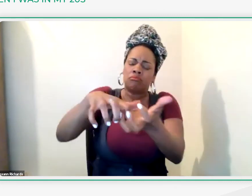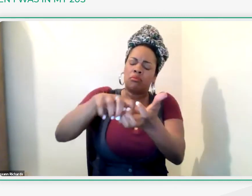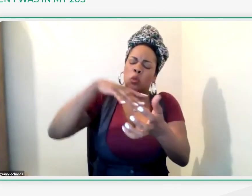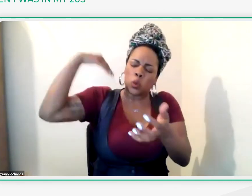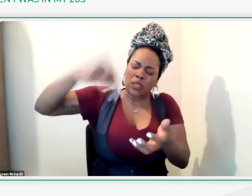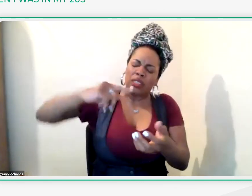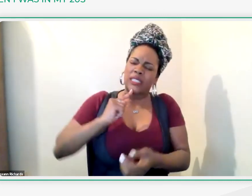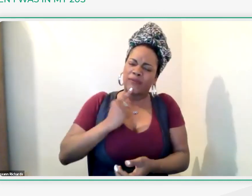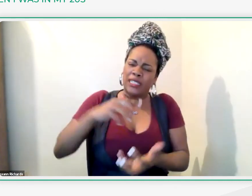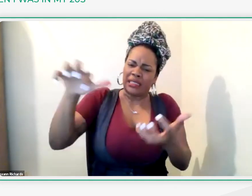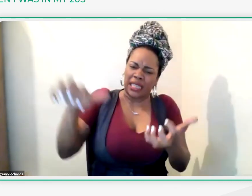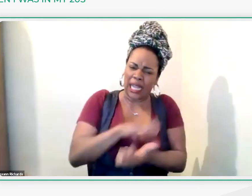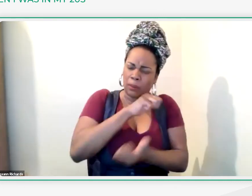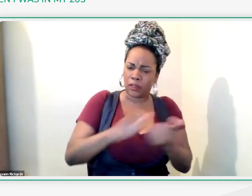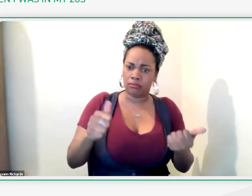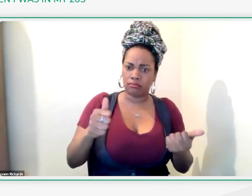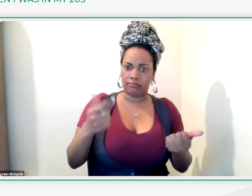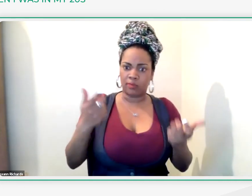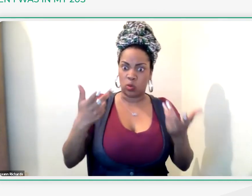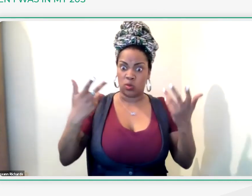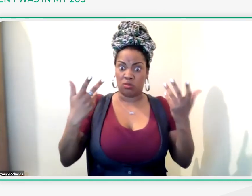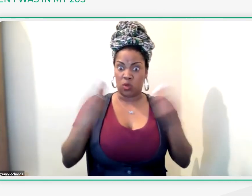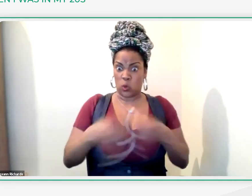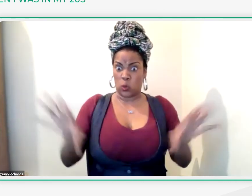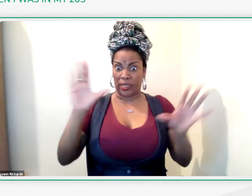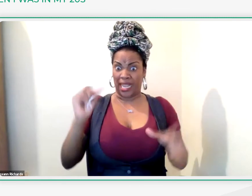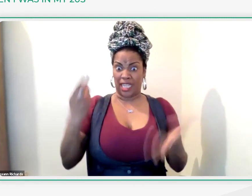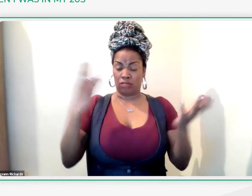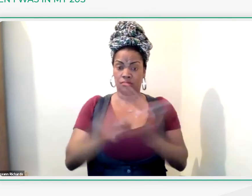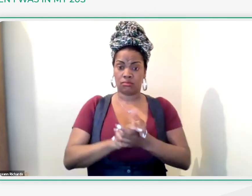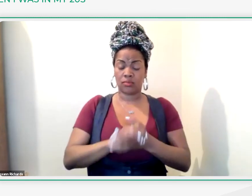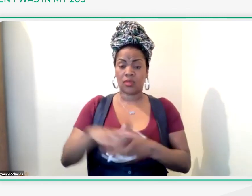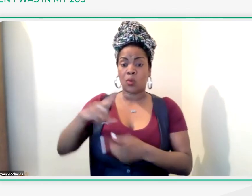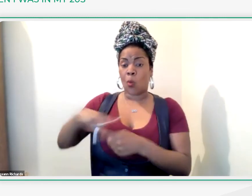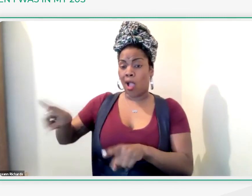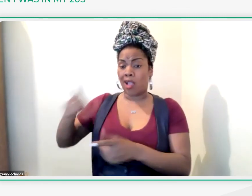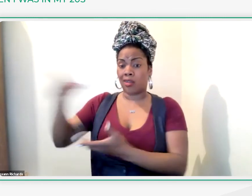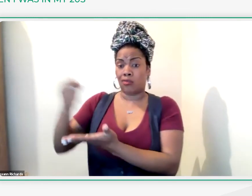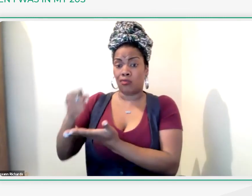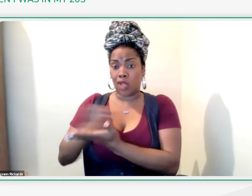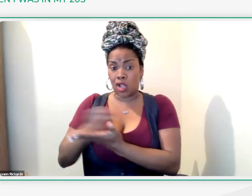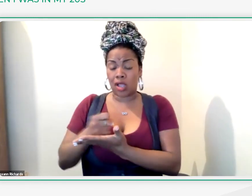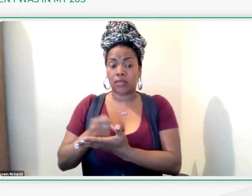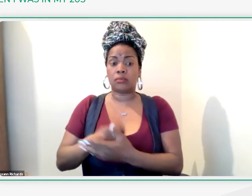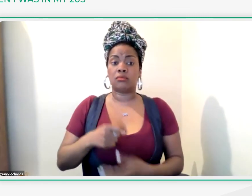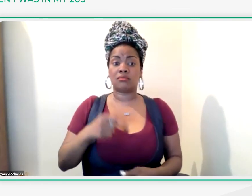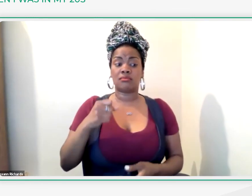Even if it's in a state that's severely damaged, you're just losing out of that cash.